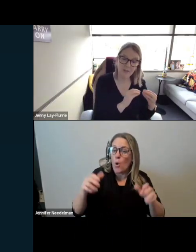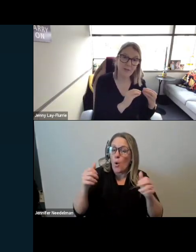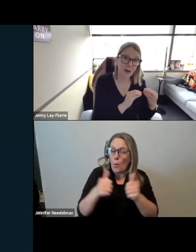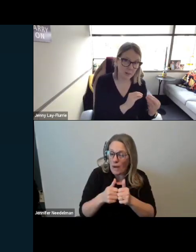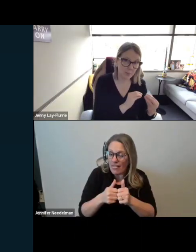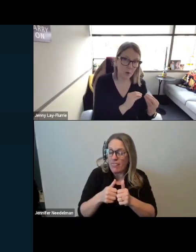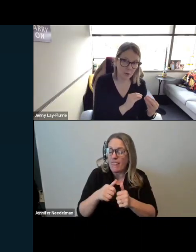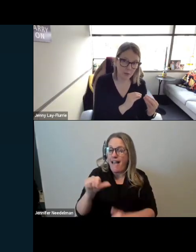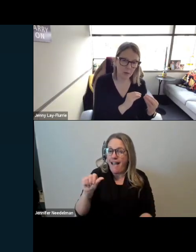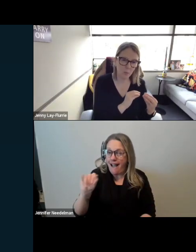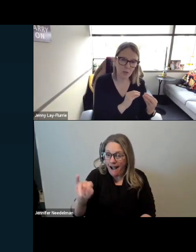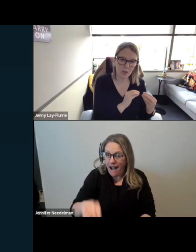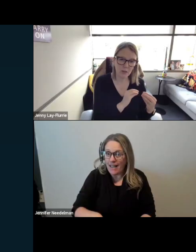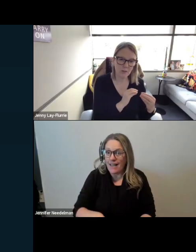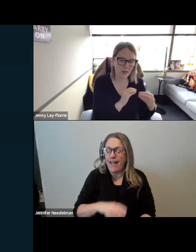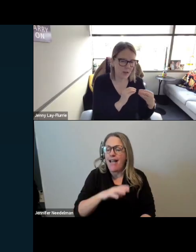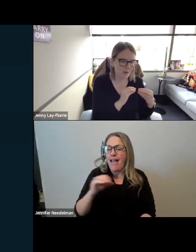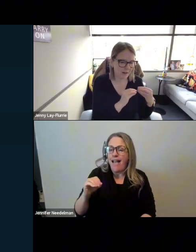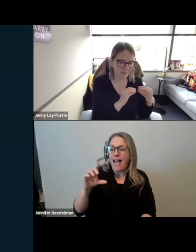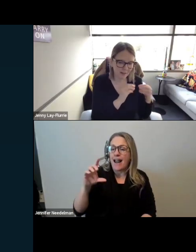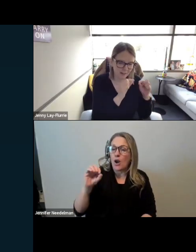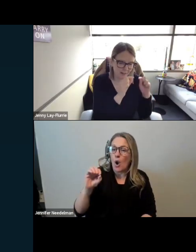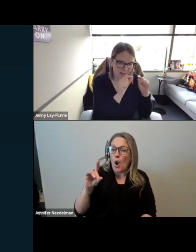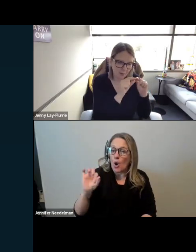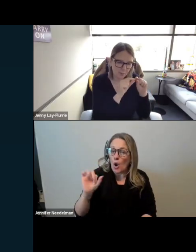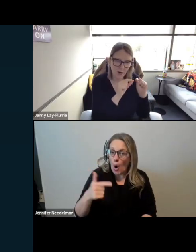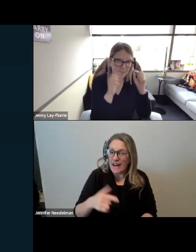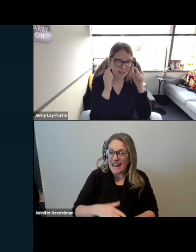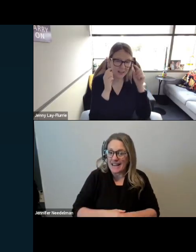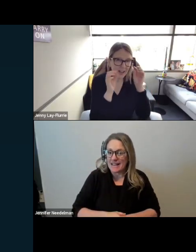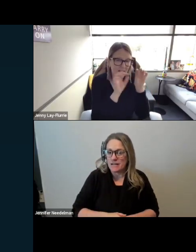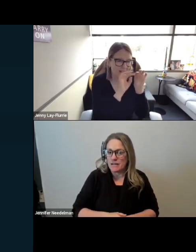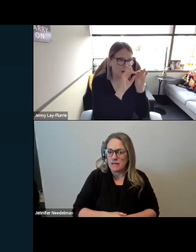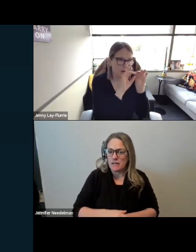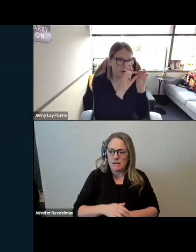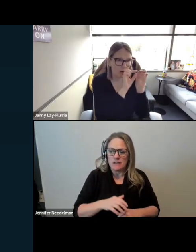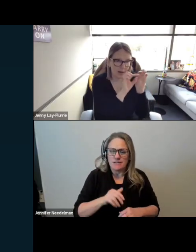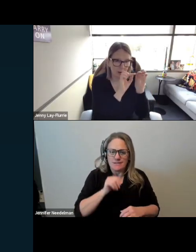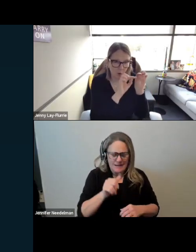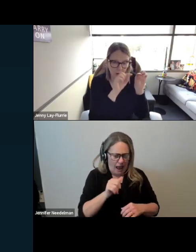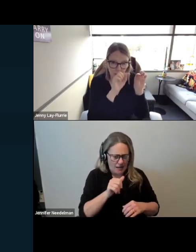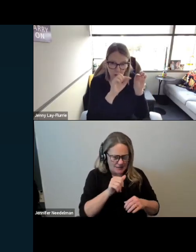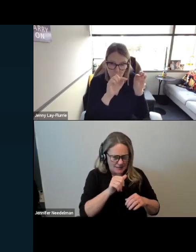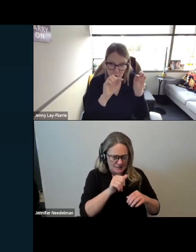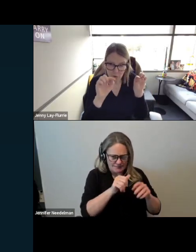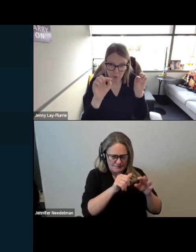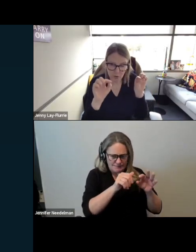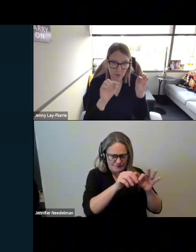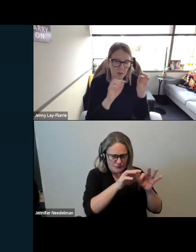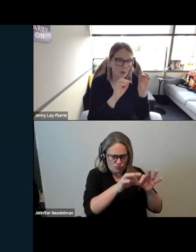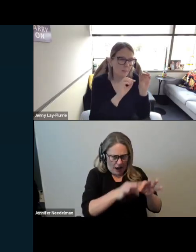and vibe coding, which is basically, instead of writing that line one go to dah dah dah,